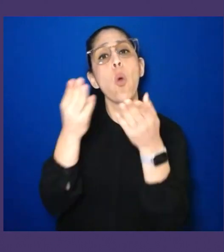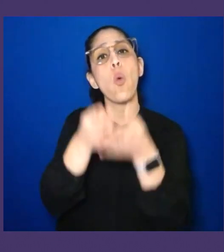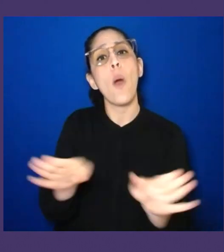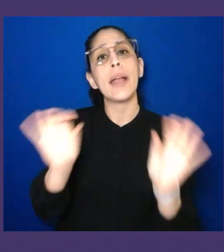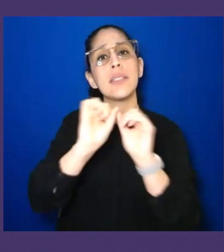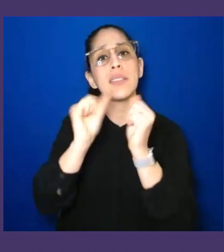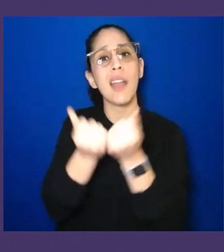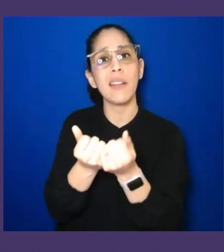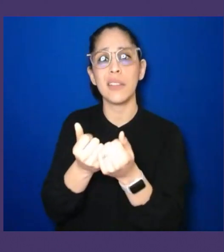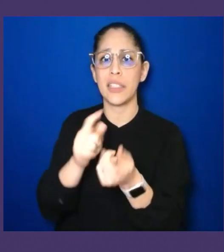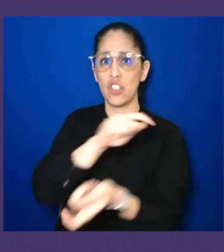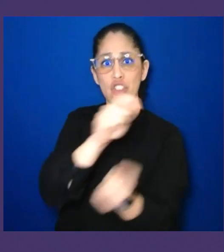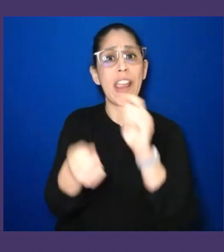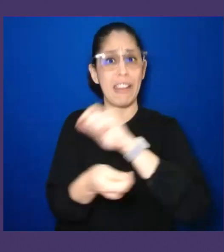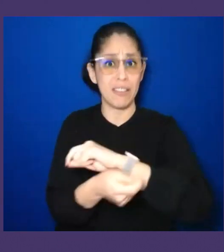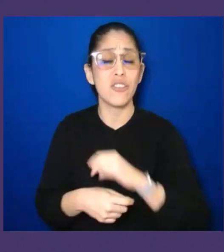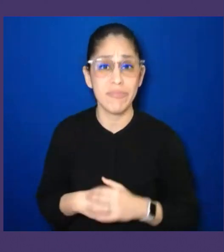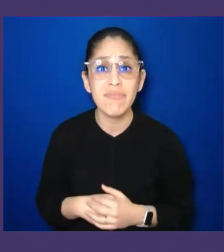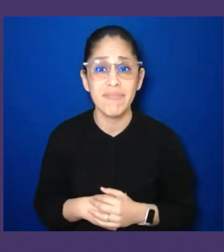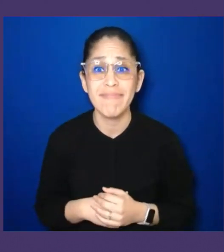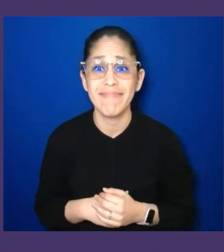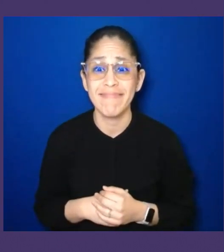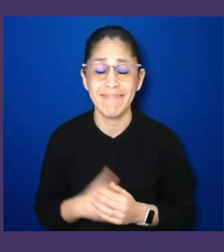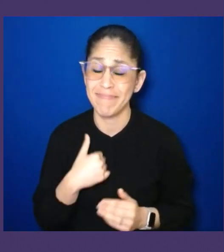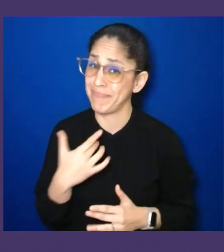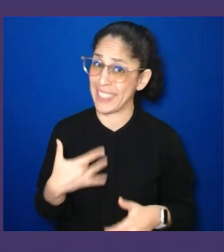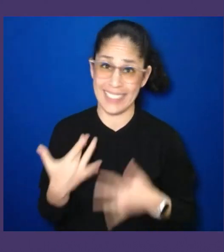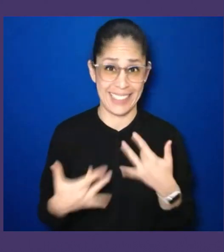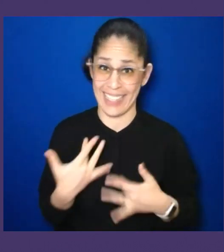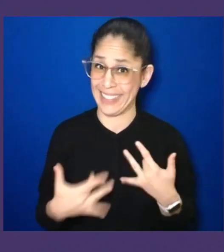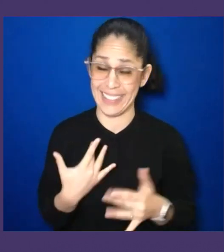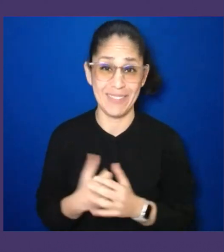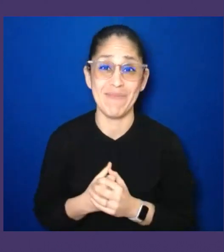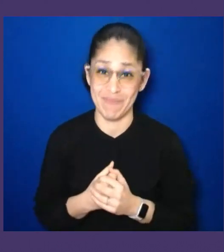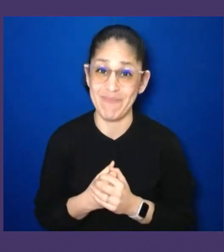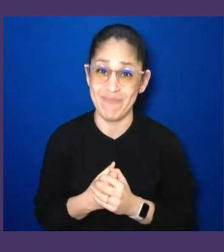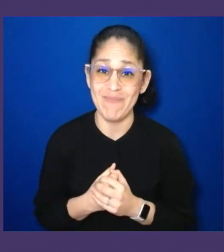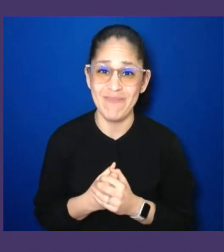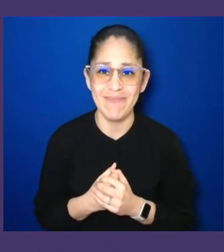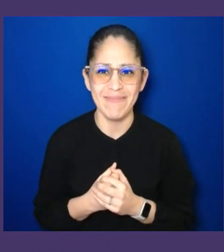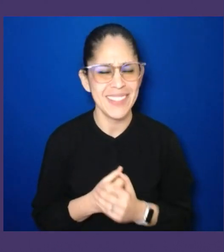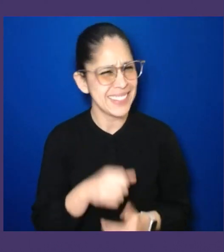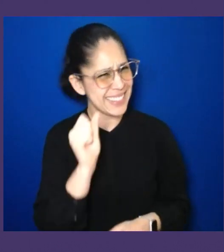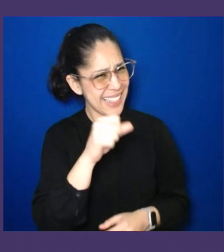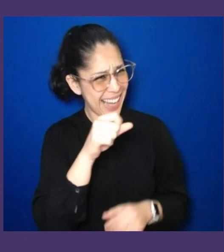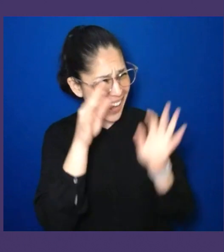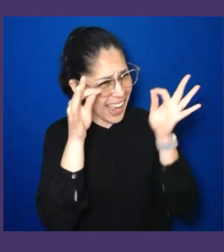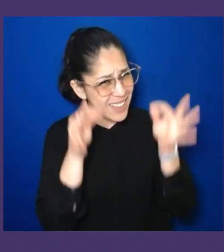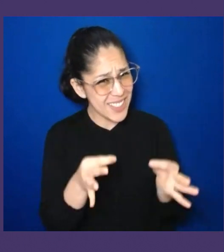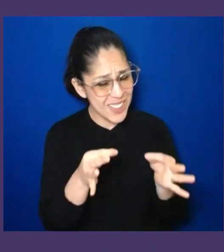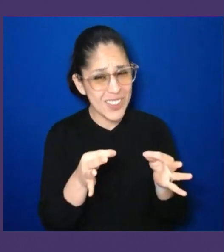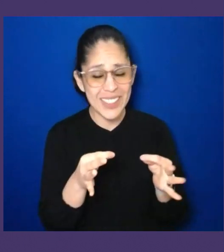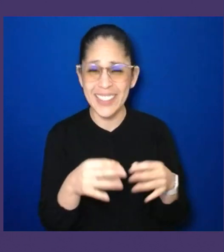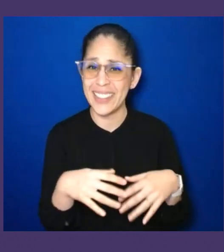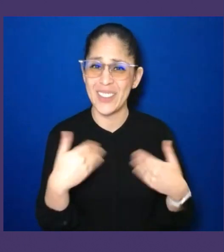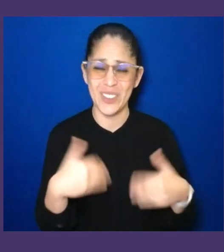I'm quite excited by it. Jamie Dean: Absolutely. Well, great reason.